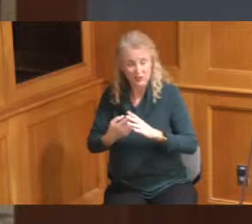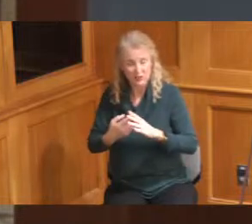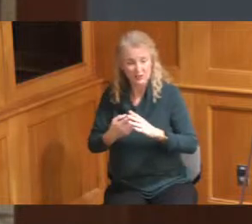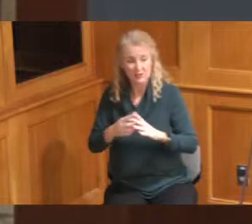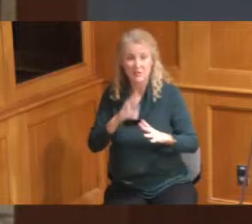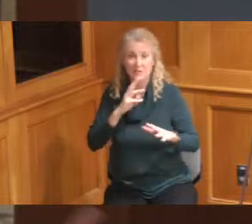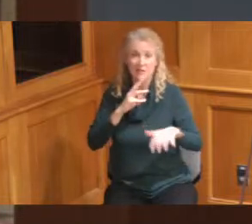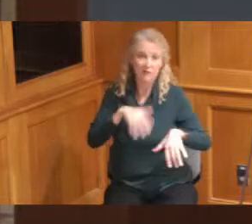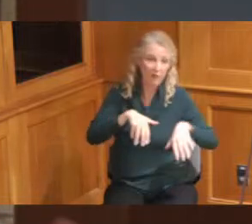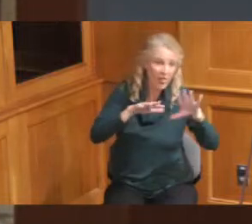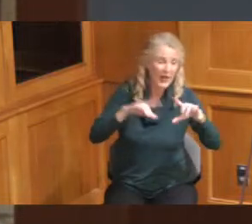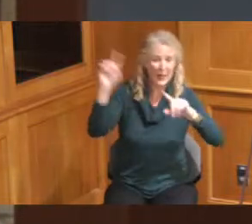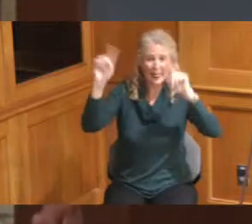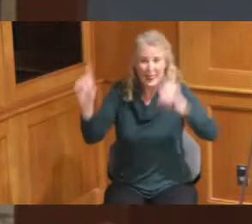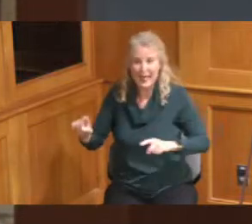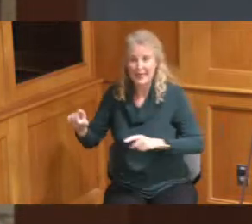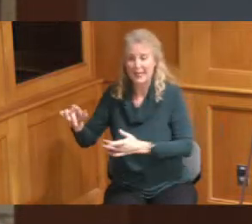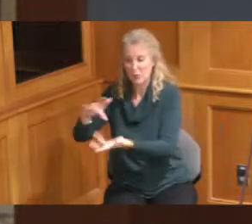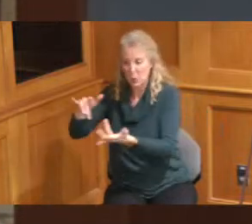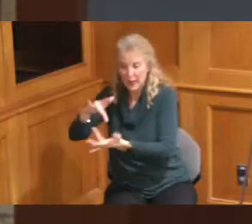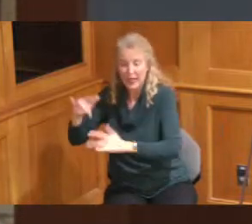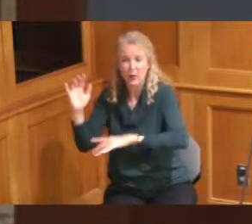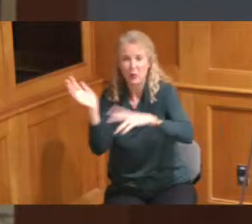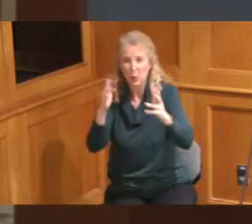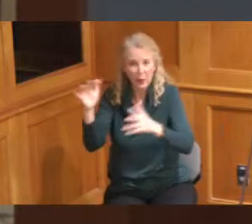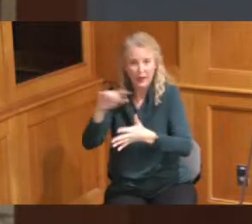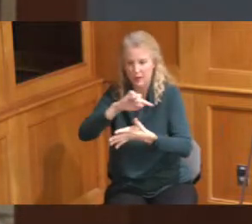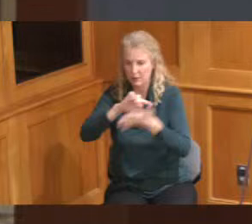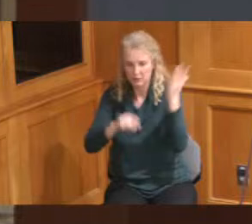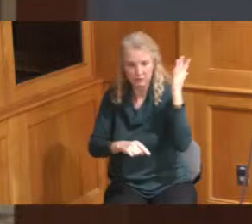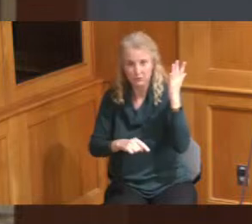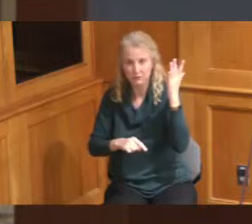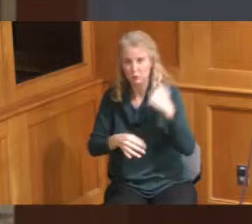you got lightning you got tornadoes you got high wind events they they need to be paying attention